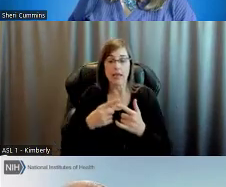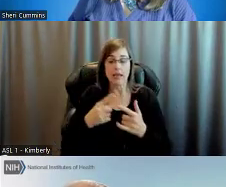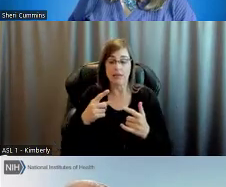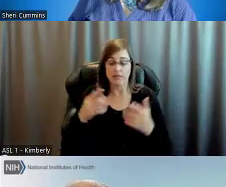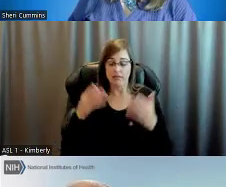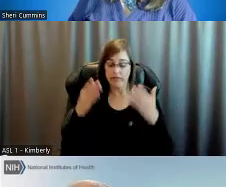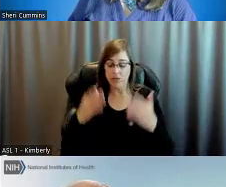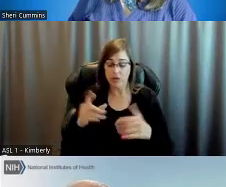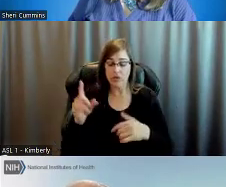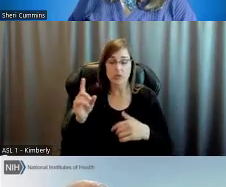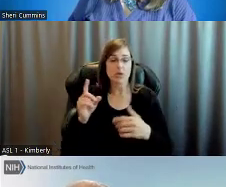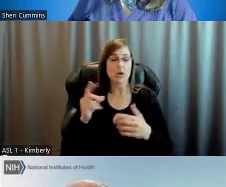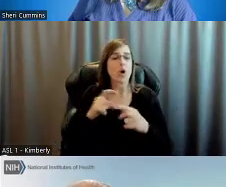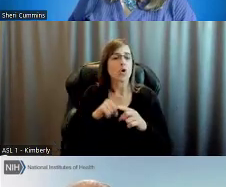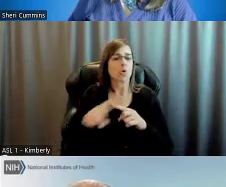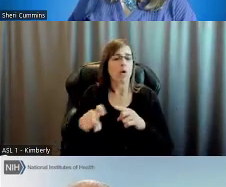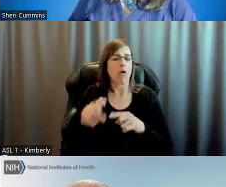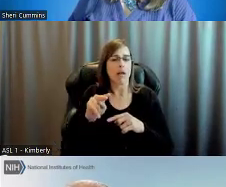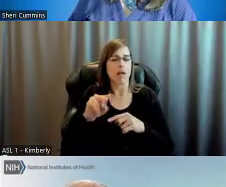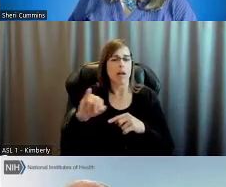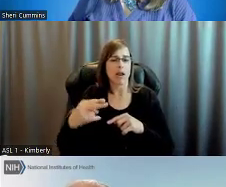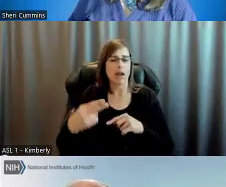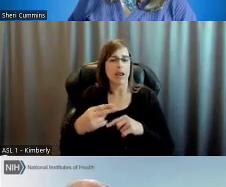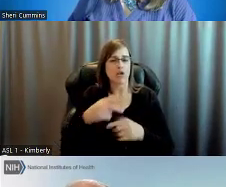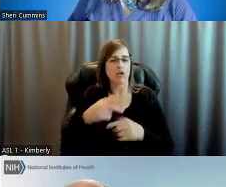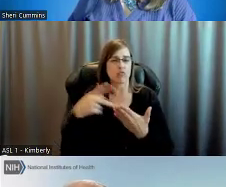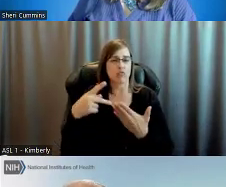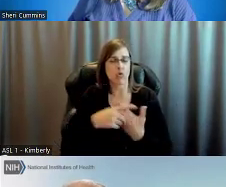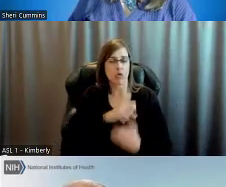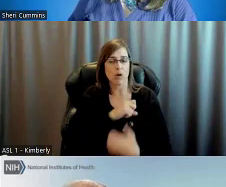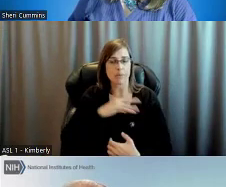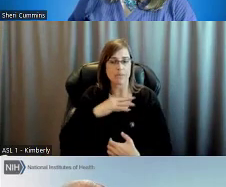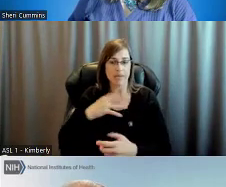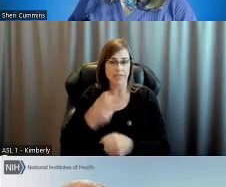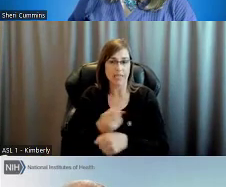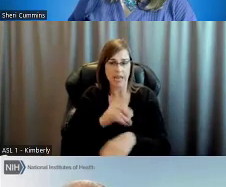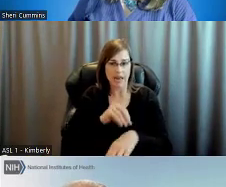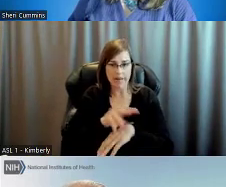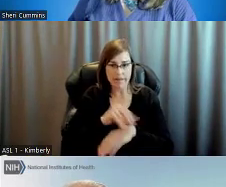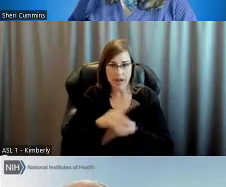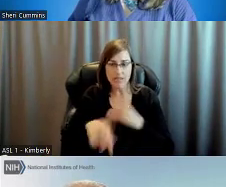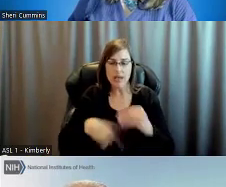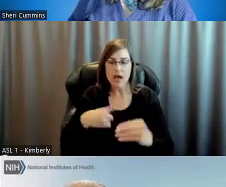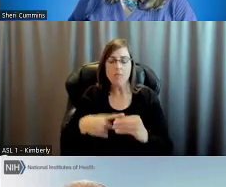is to call NIH program staff to get advice about the application process,